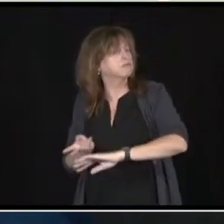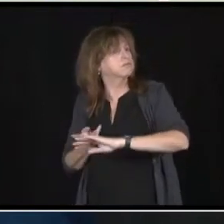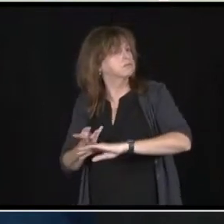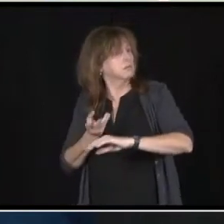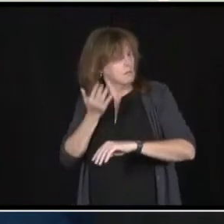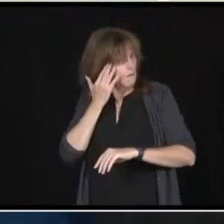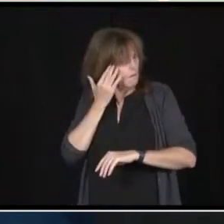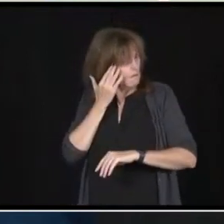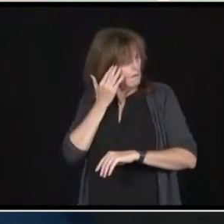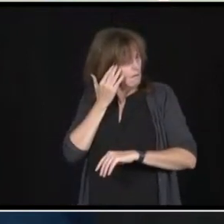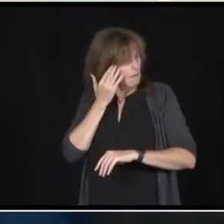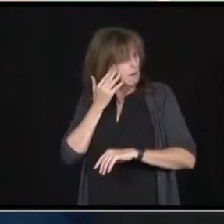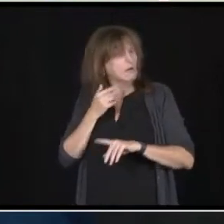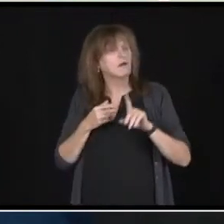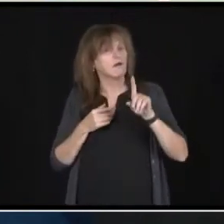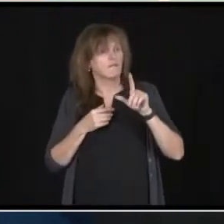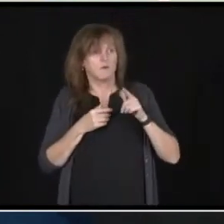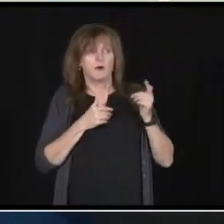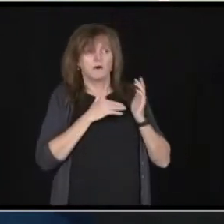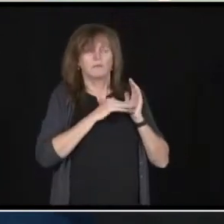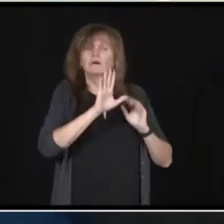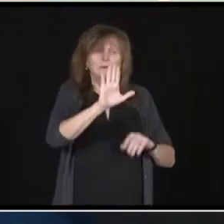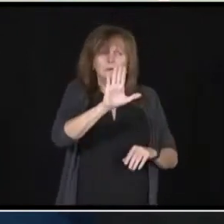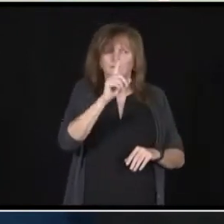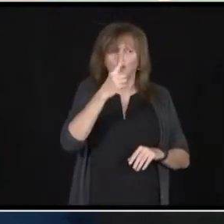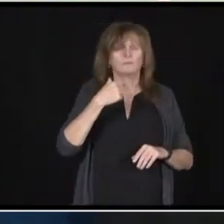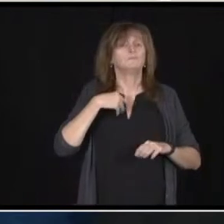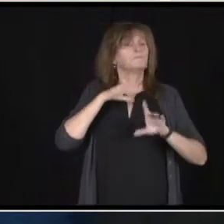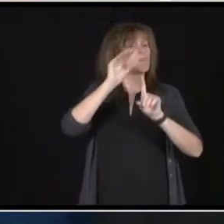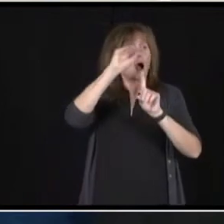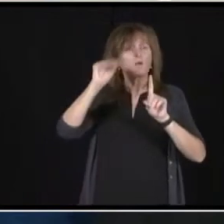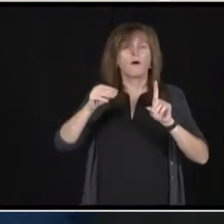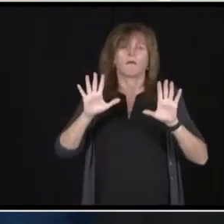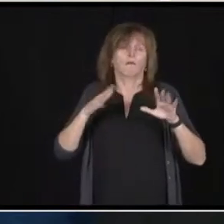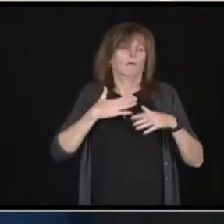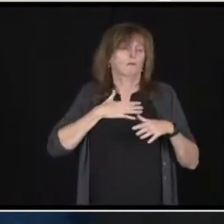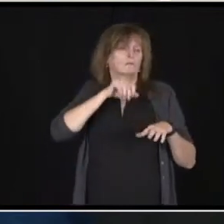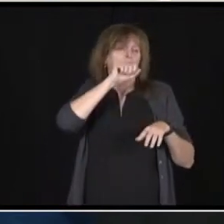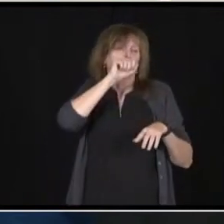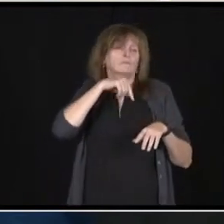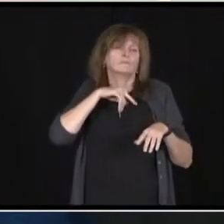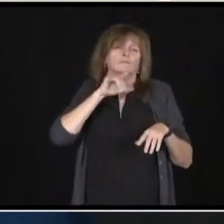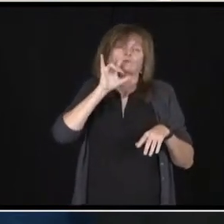You know something, before I pass it to Dr Yaffe, I have to tell you, audible, I love the